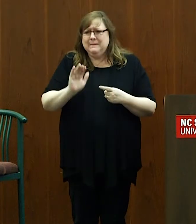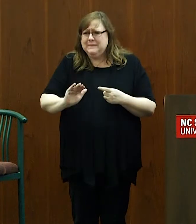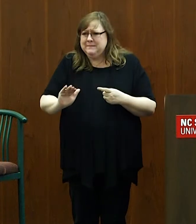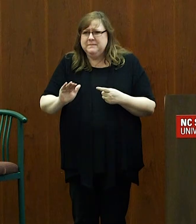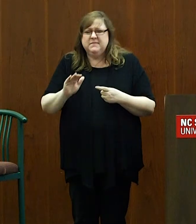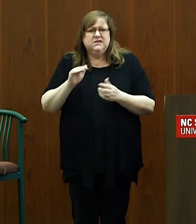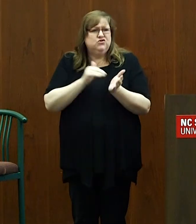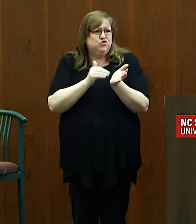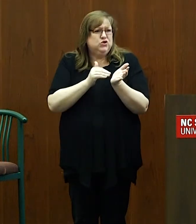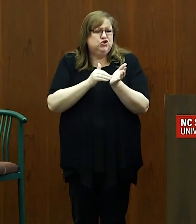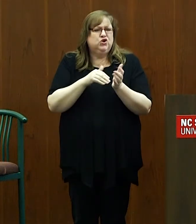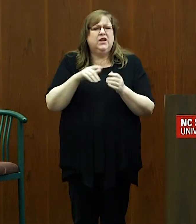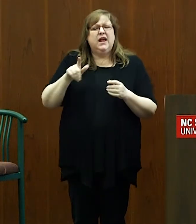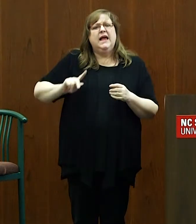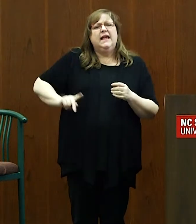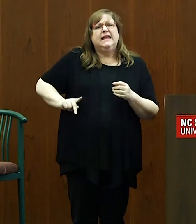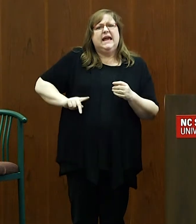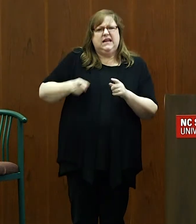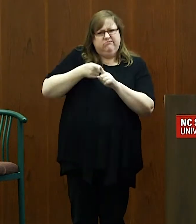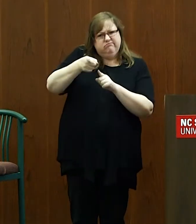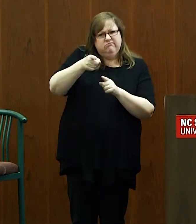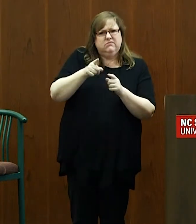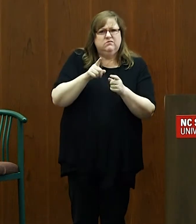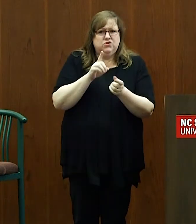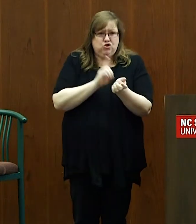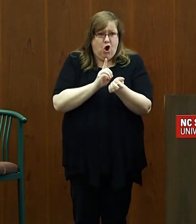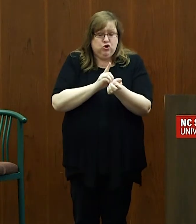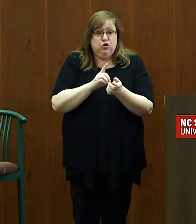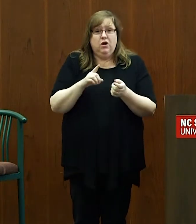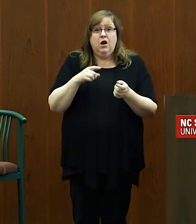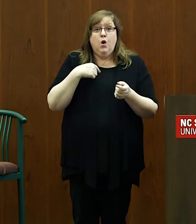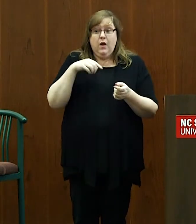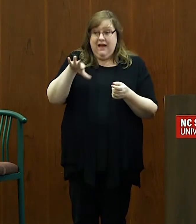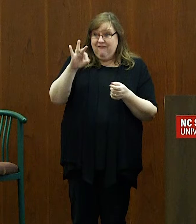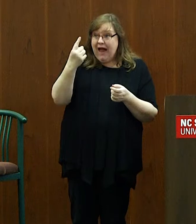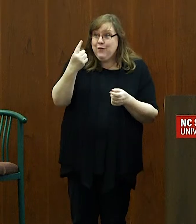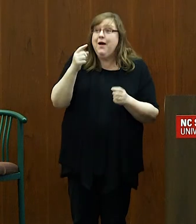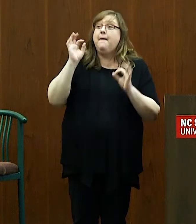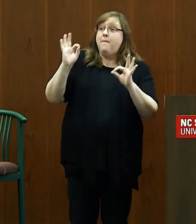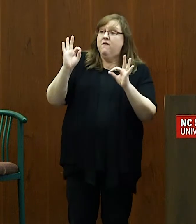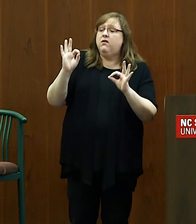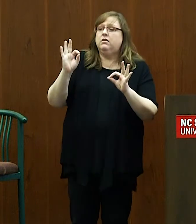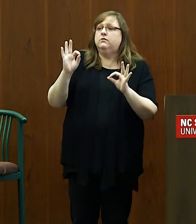And when we did find one, he didn't accept Medicaid, so we had to